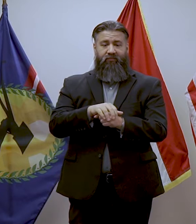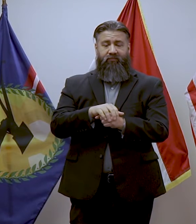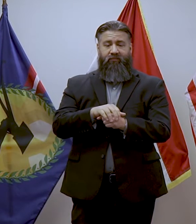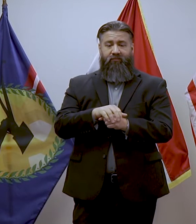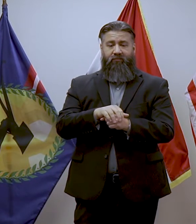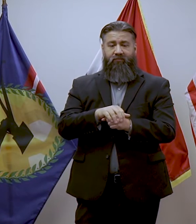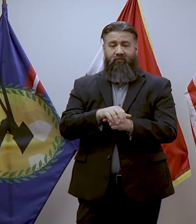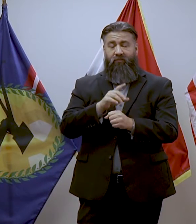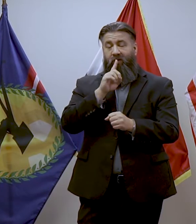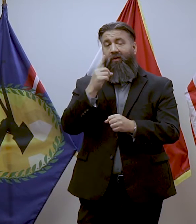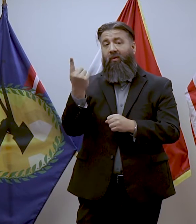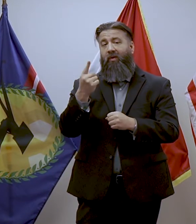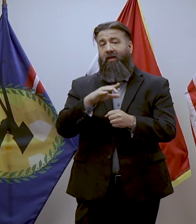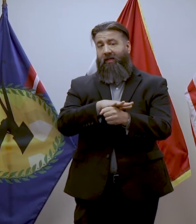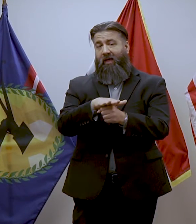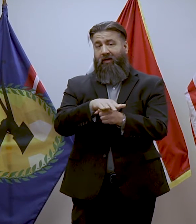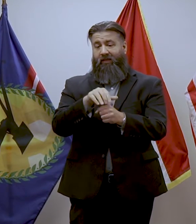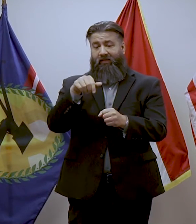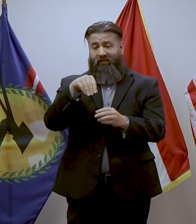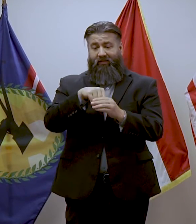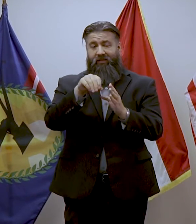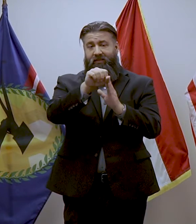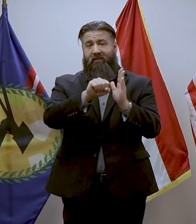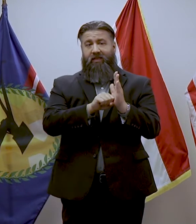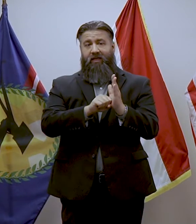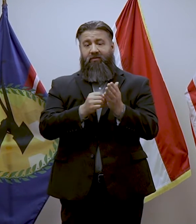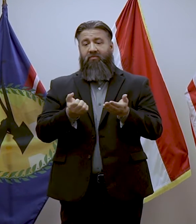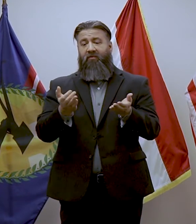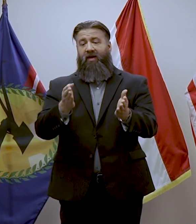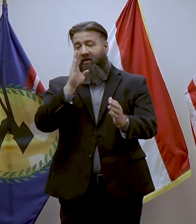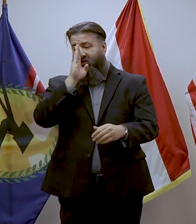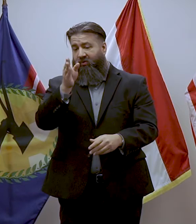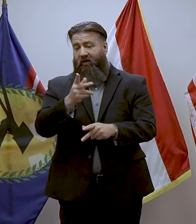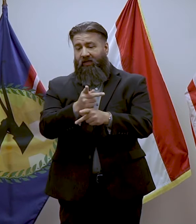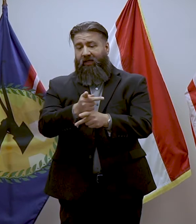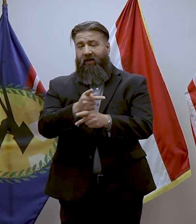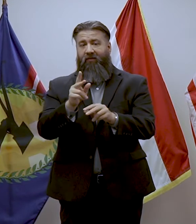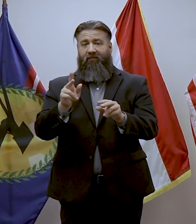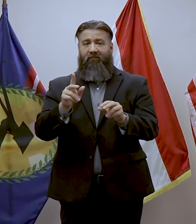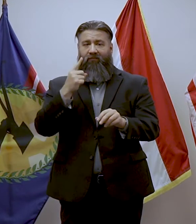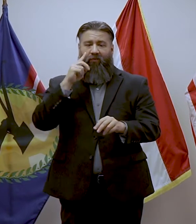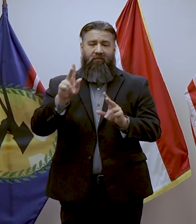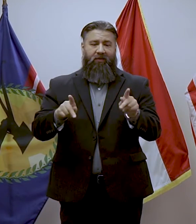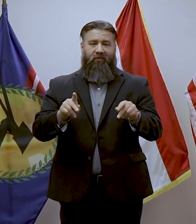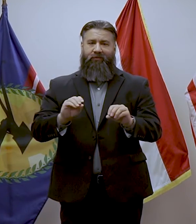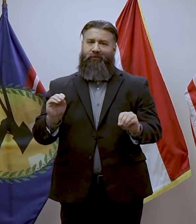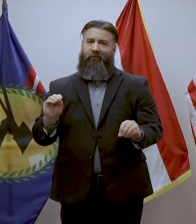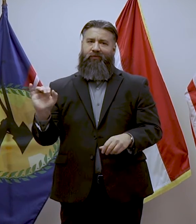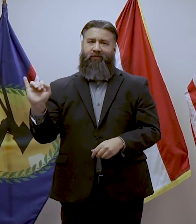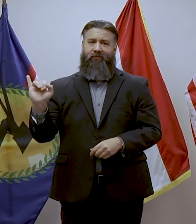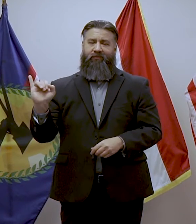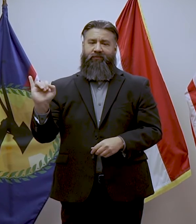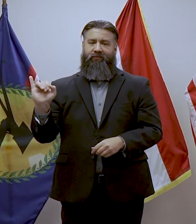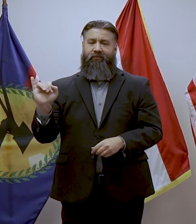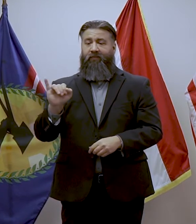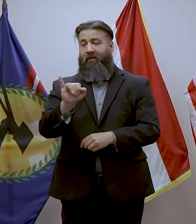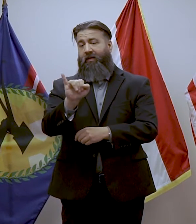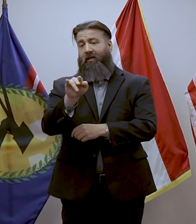We're the only county in the state that provides direct care for uninsured and underinsured. Infrastructure is important for our subdivision streets